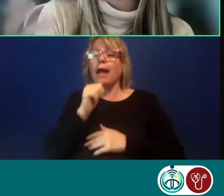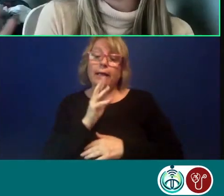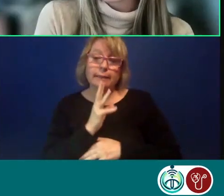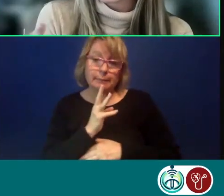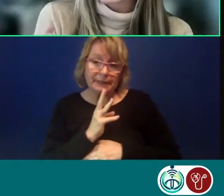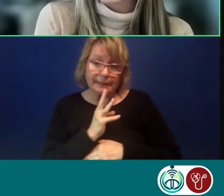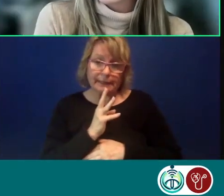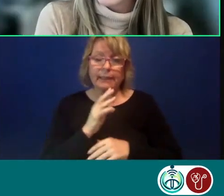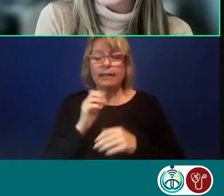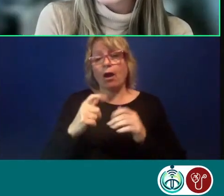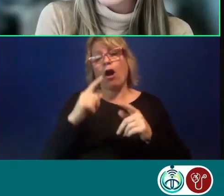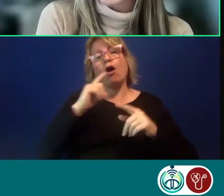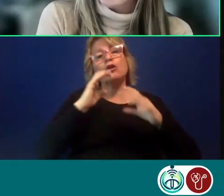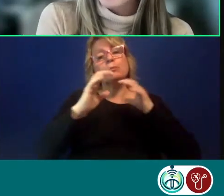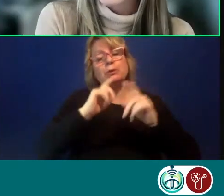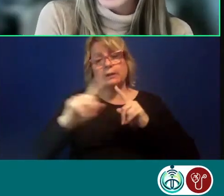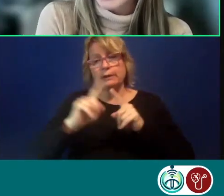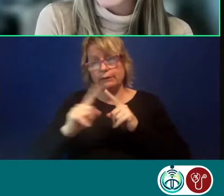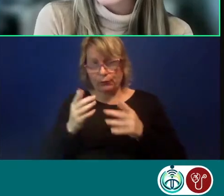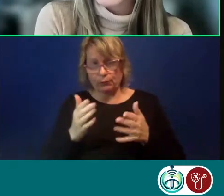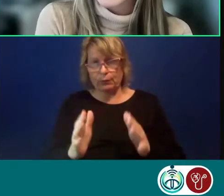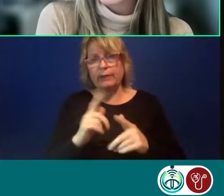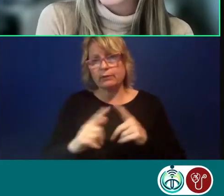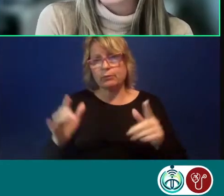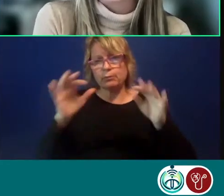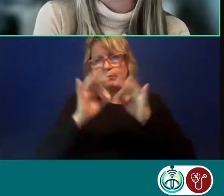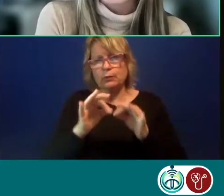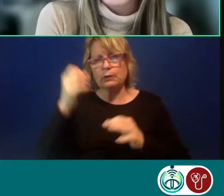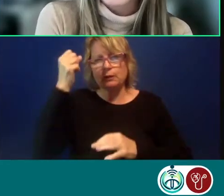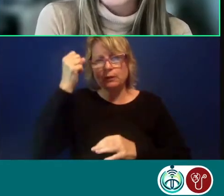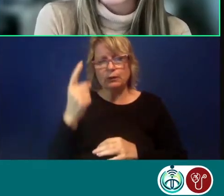communicate in different ways that are important to understand when we're communicating with